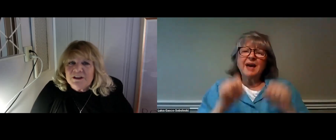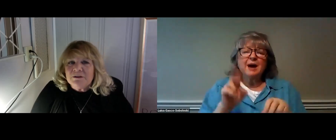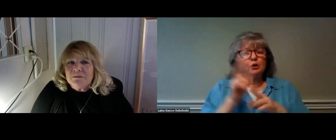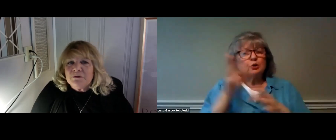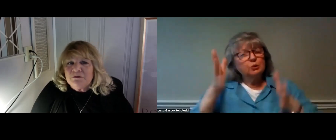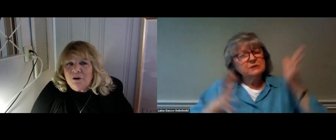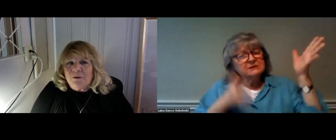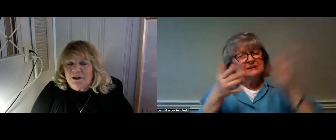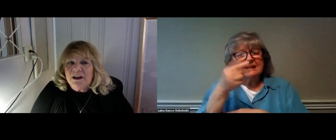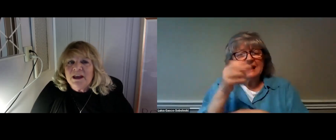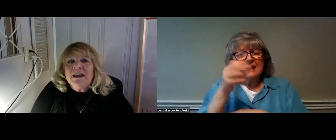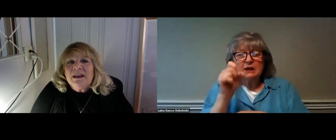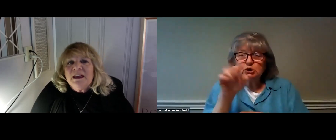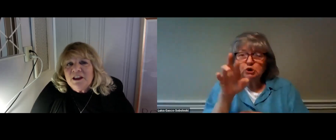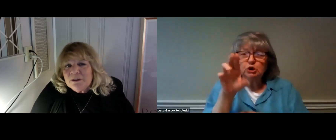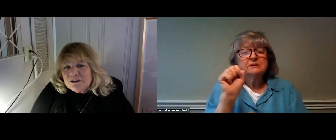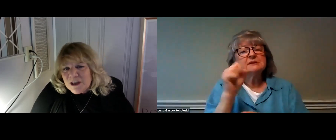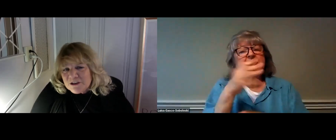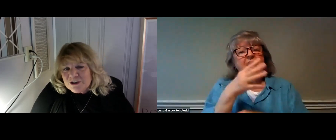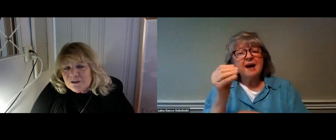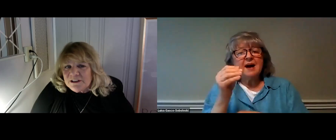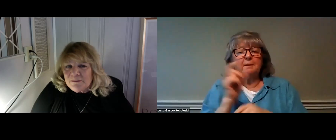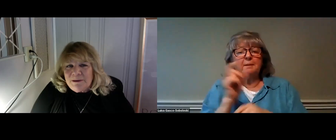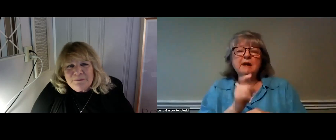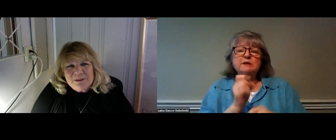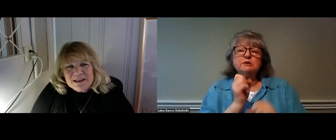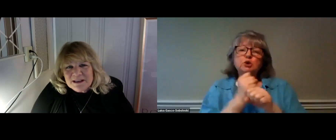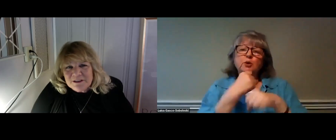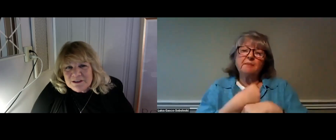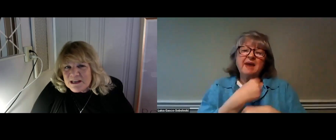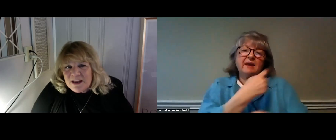you can move forward and you can gesture a little bit. Please understand that